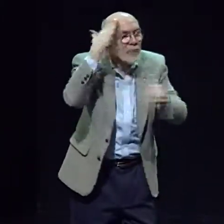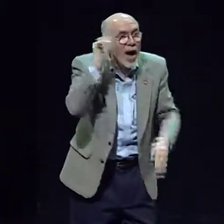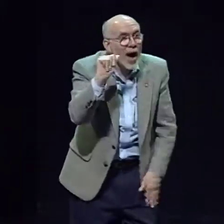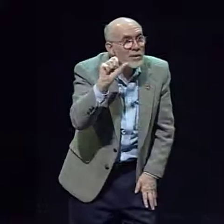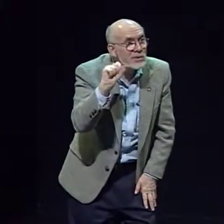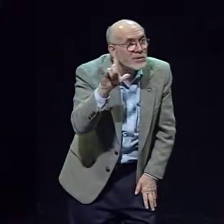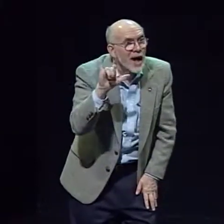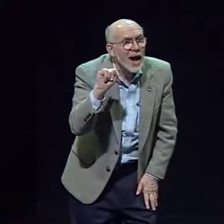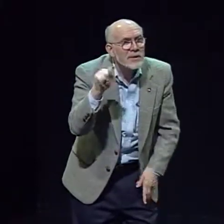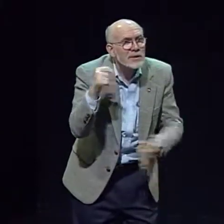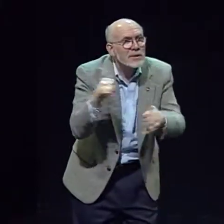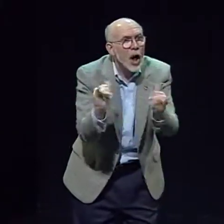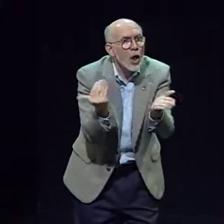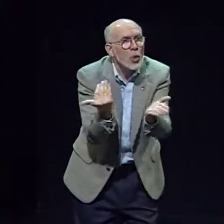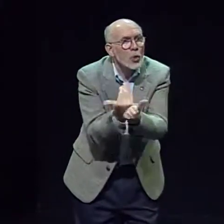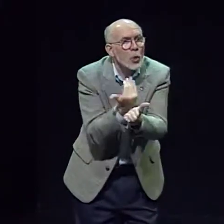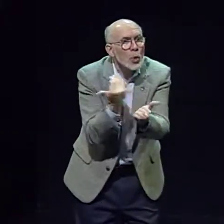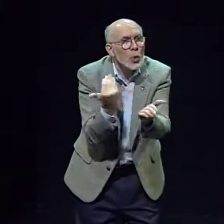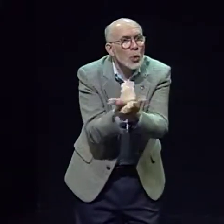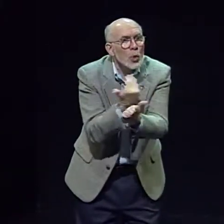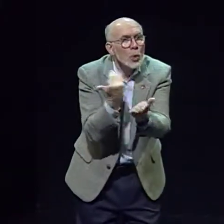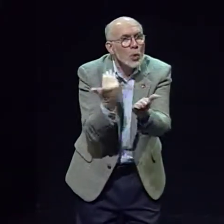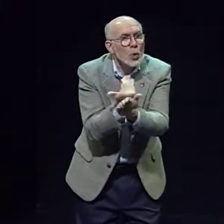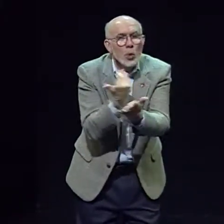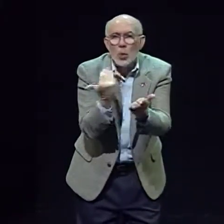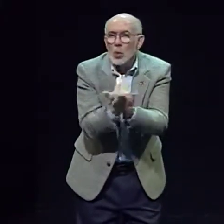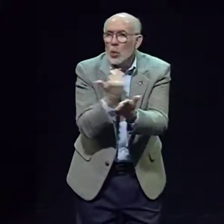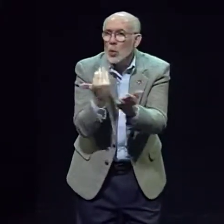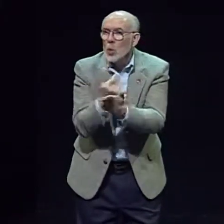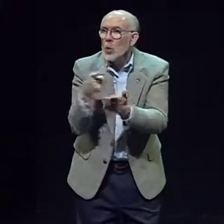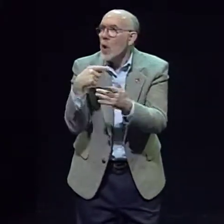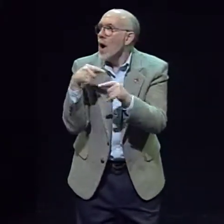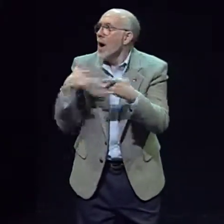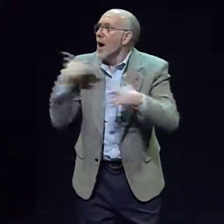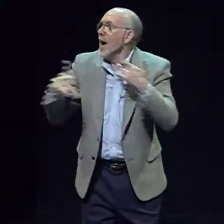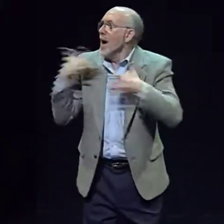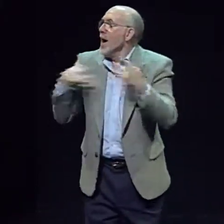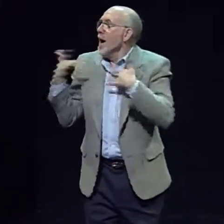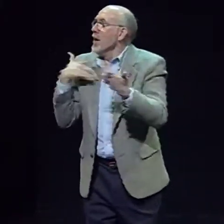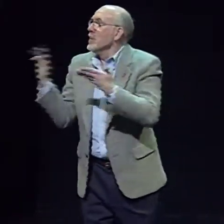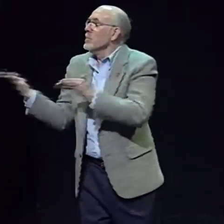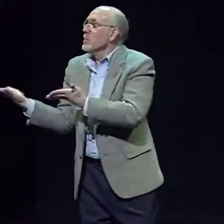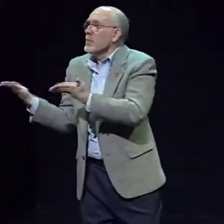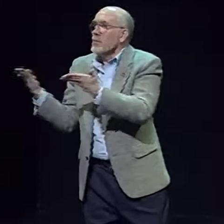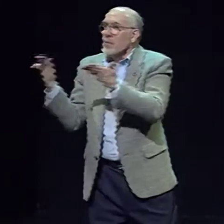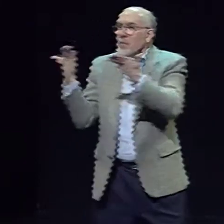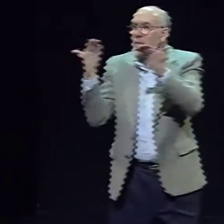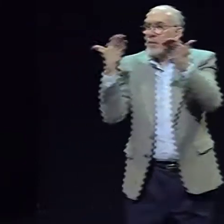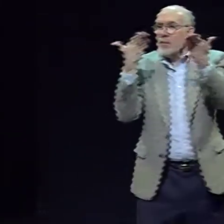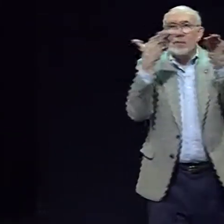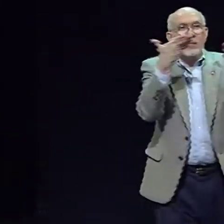MANY OF US KNOW THAT WITH ASL LIT, IT IS SO NEW AND EXCITING.